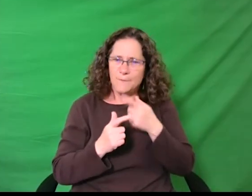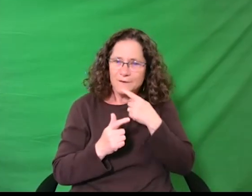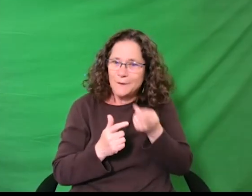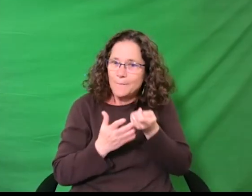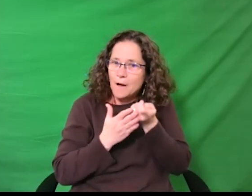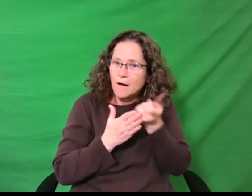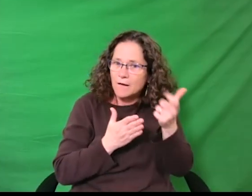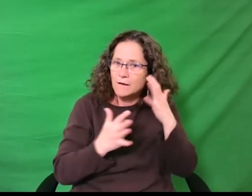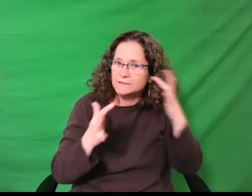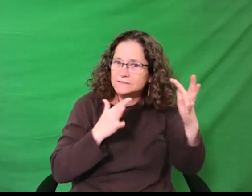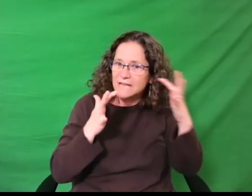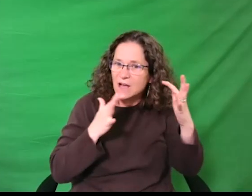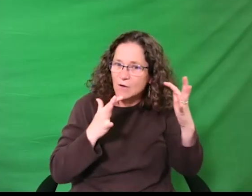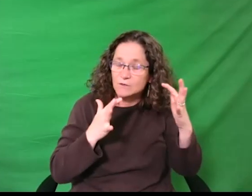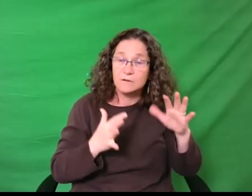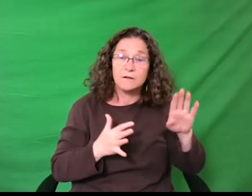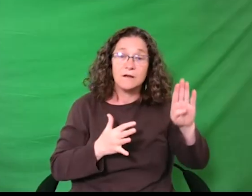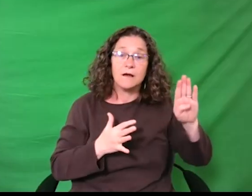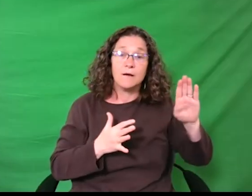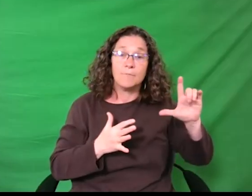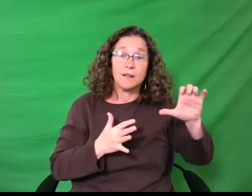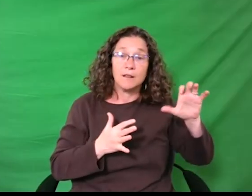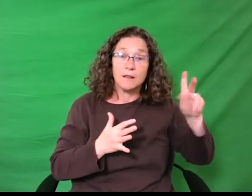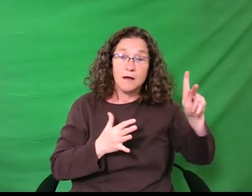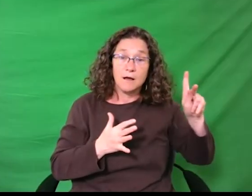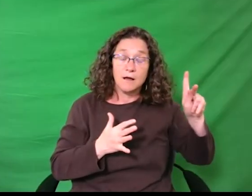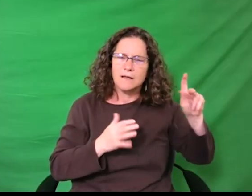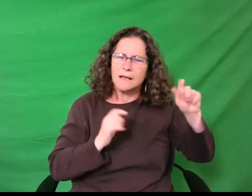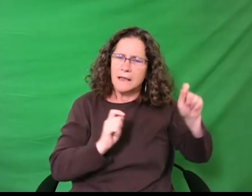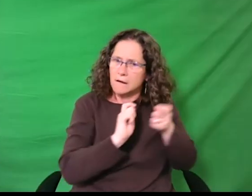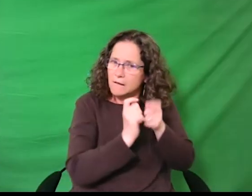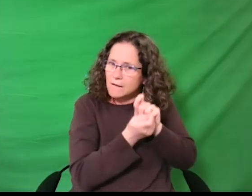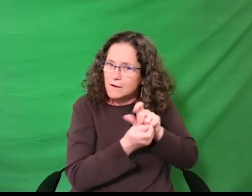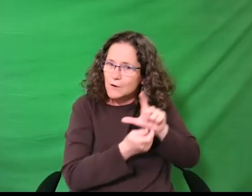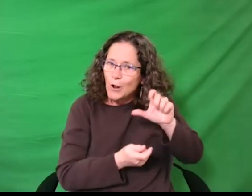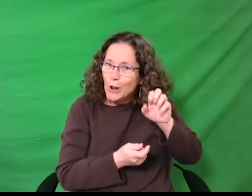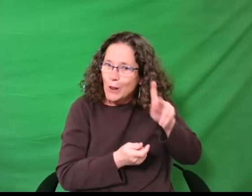Can you change block to lock?